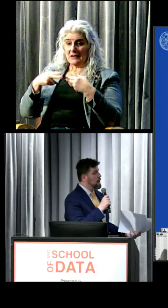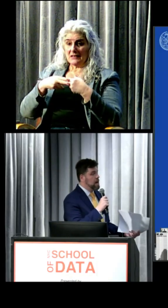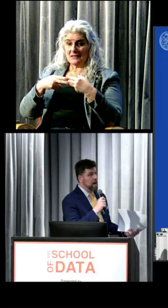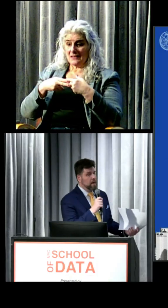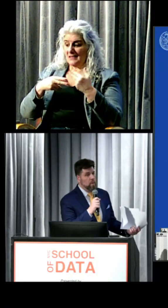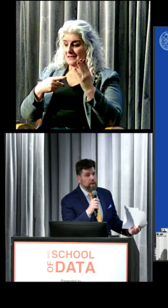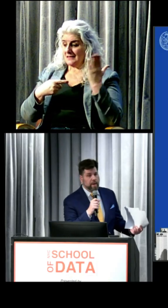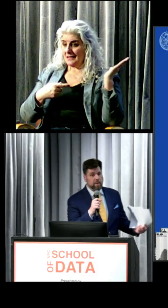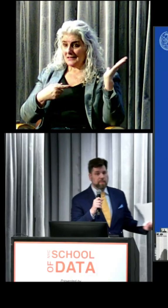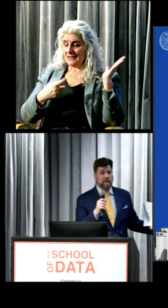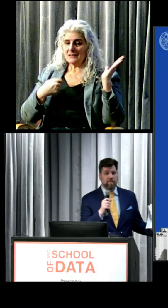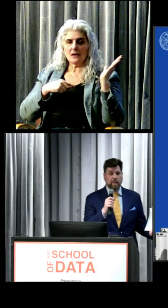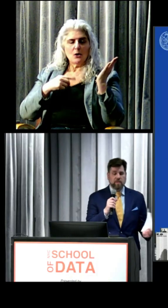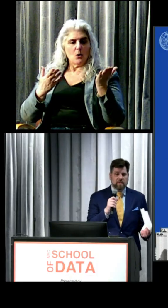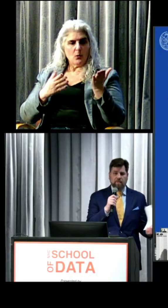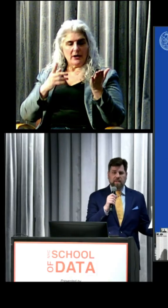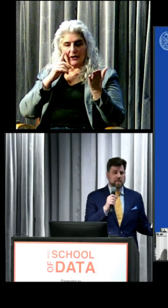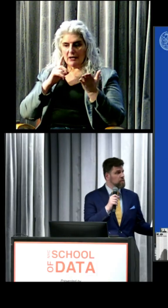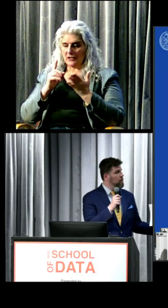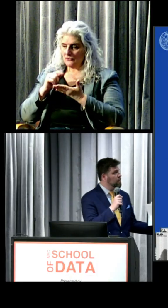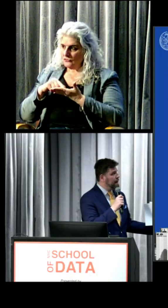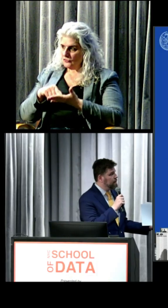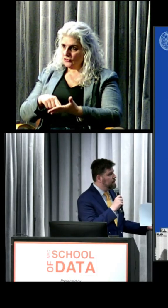We wanted to make sure we weren't just focusing on Manhattan.